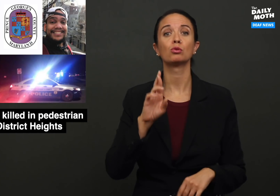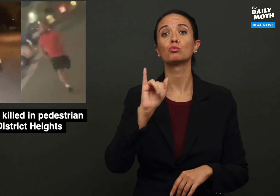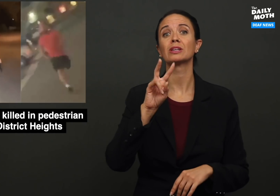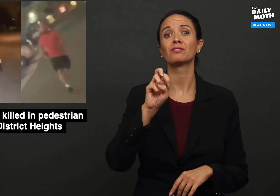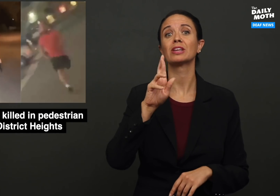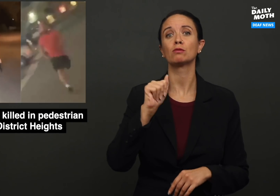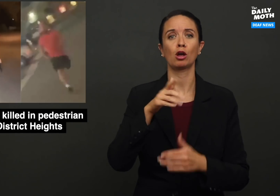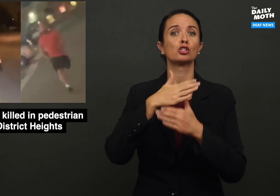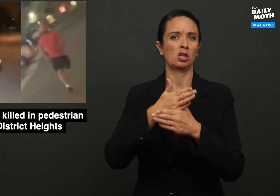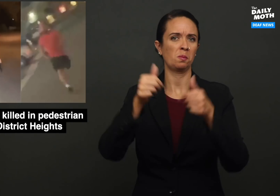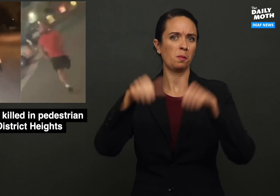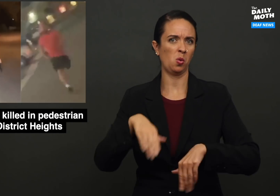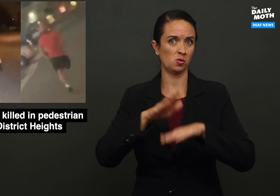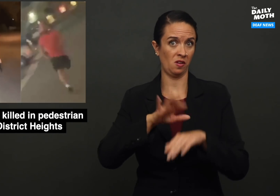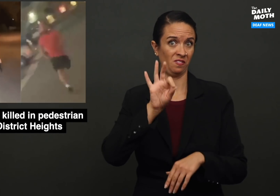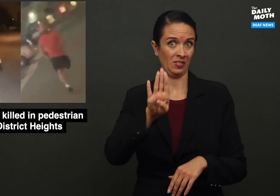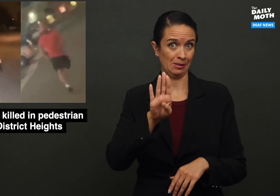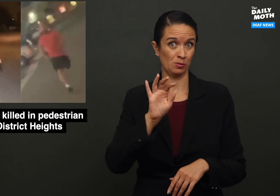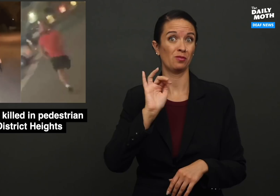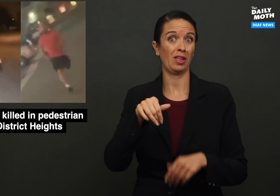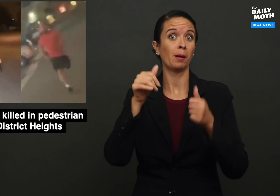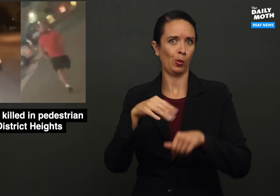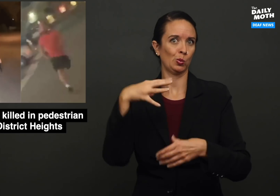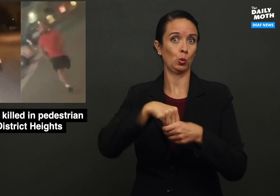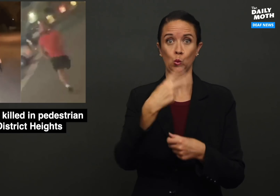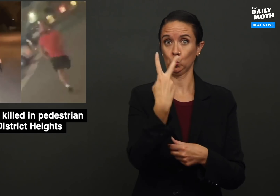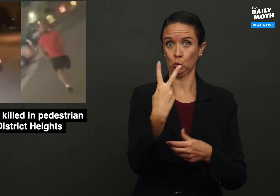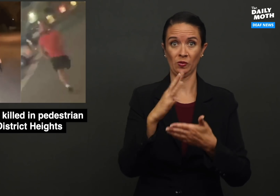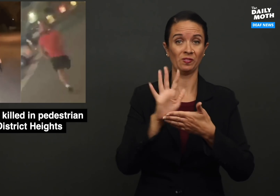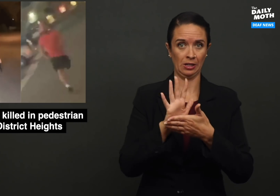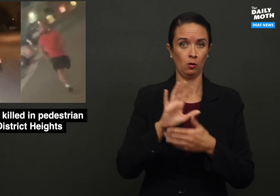Rivera shared a post on Facebook that included two videos of